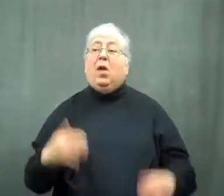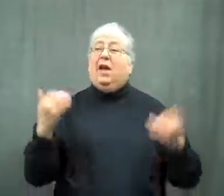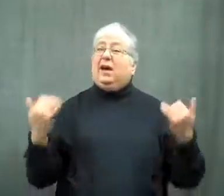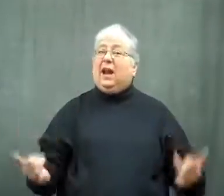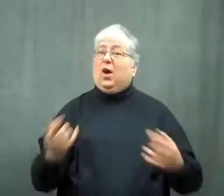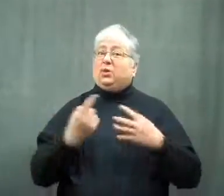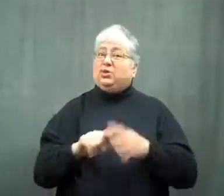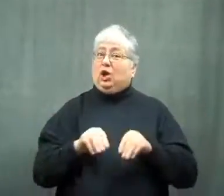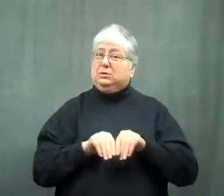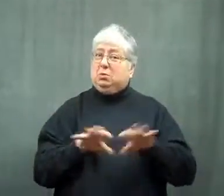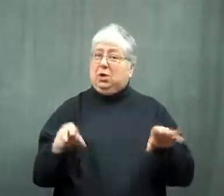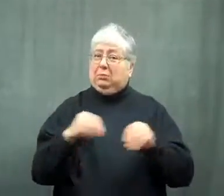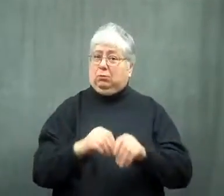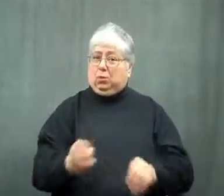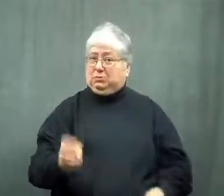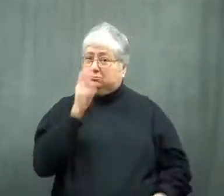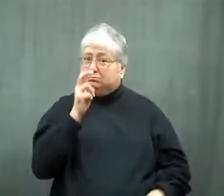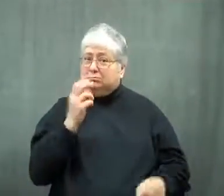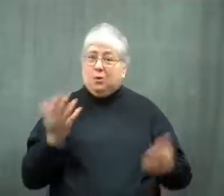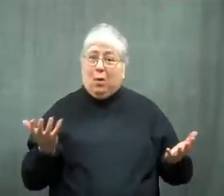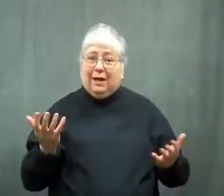Now it's starting to get stricter.